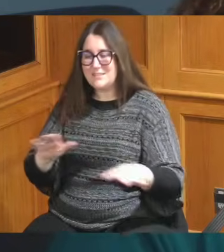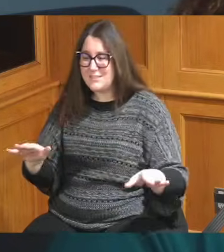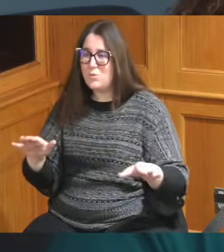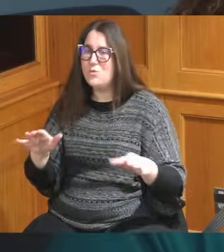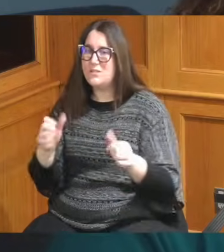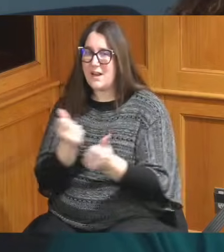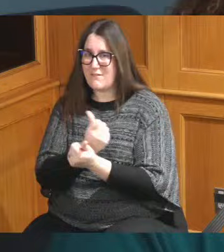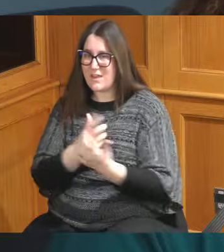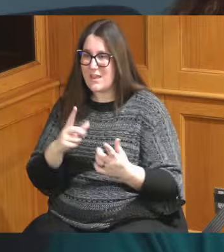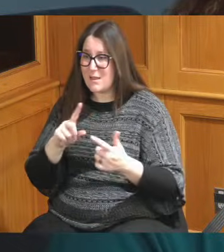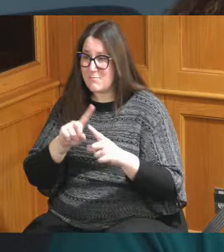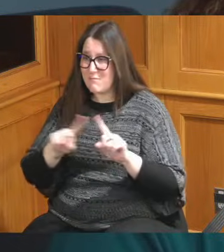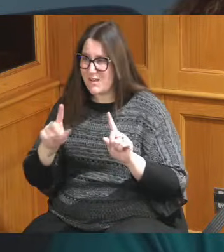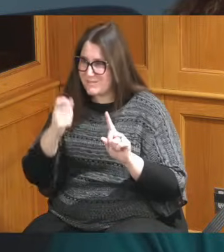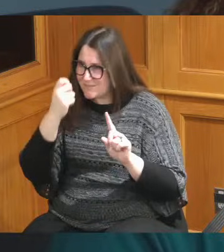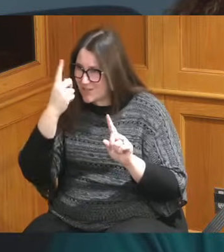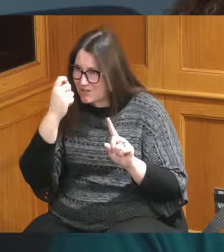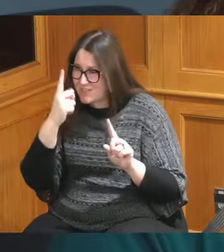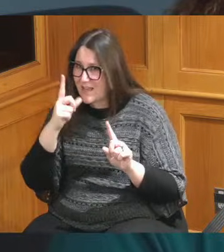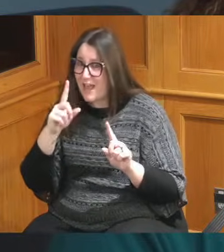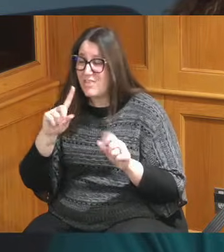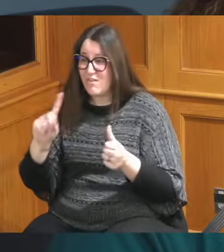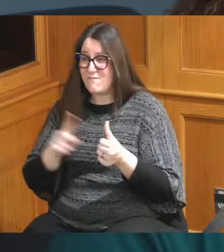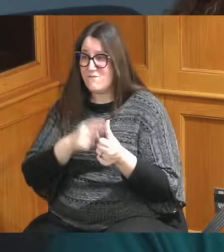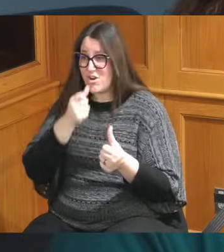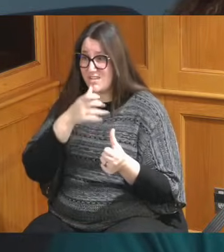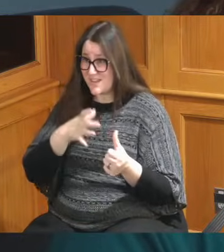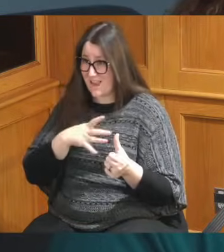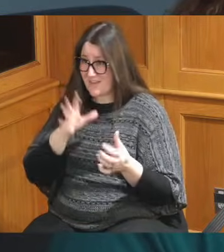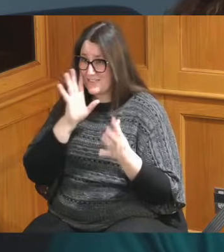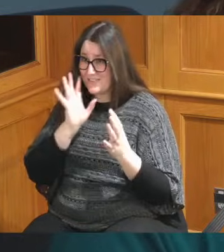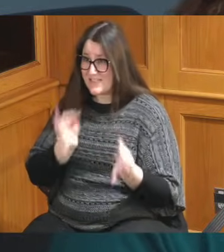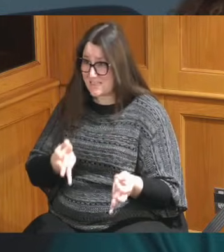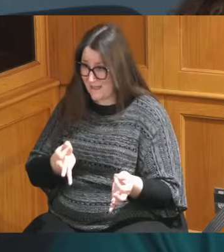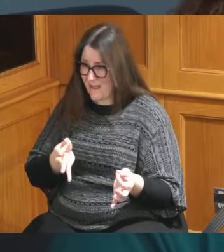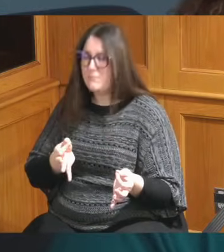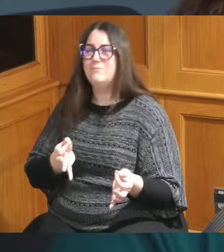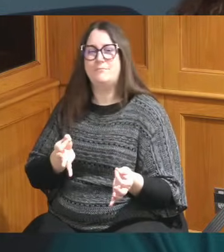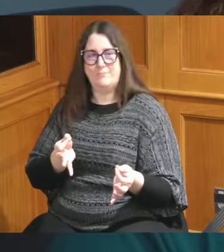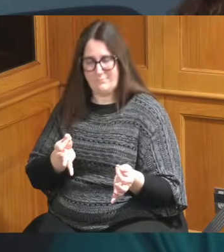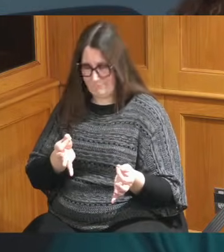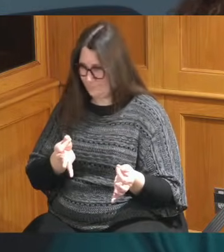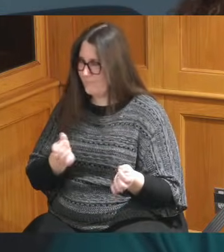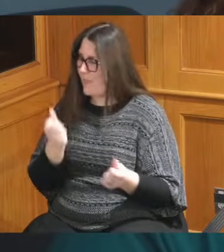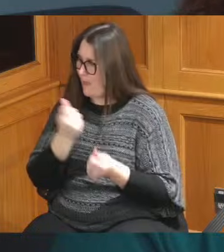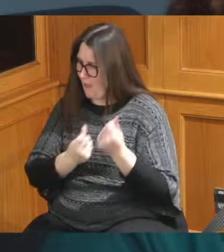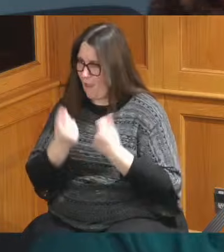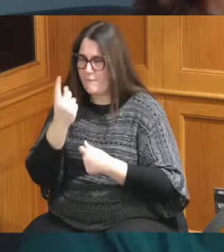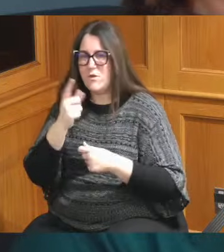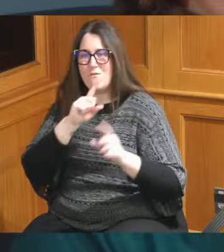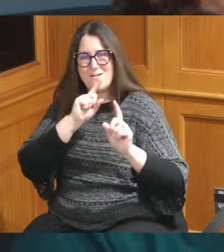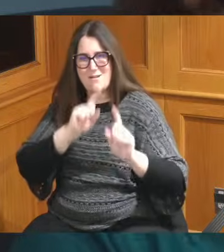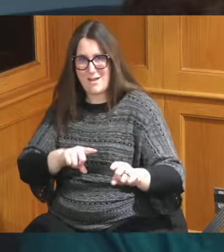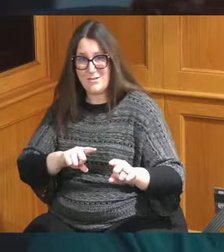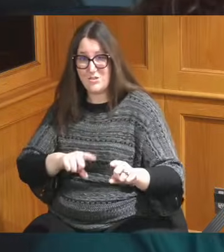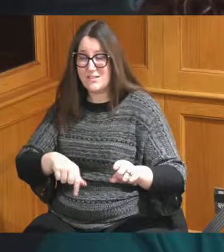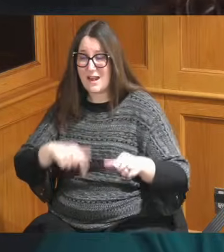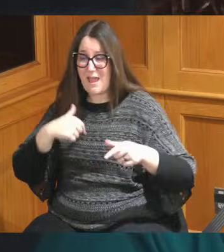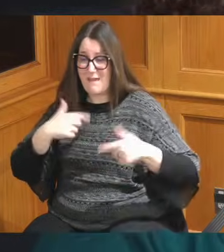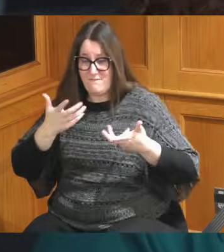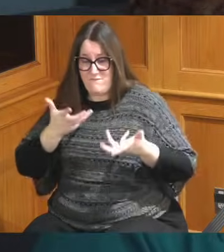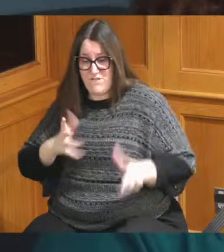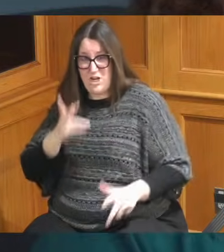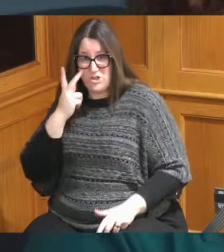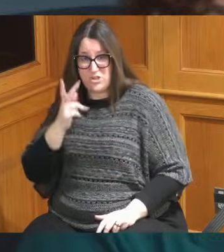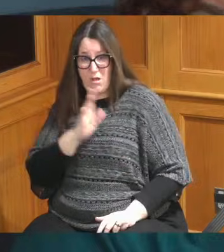ladies put their foot down, everybody gets going. And I saw these first ladies have their husbands